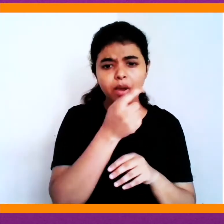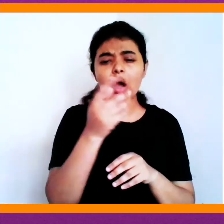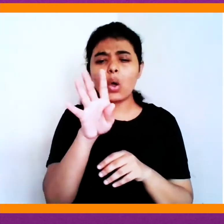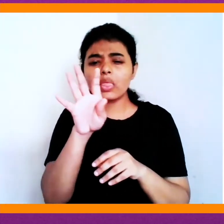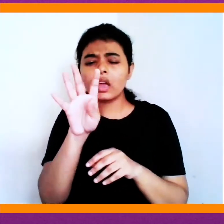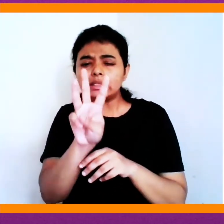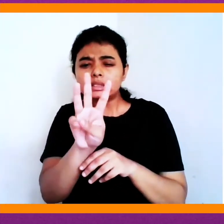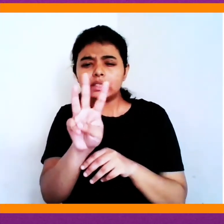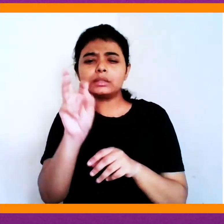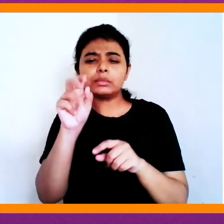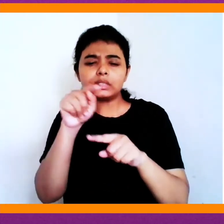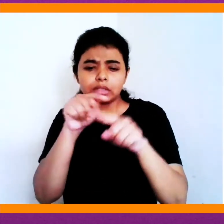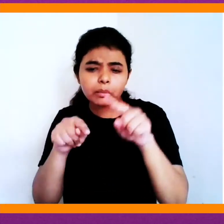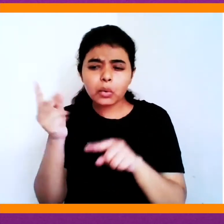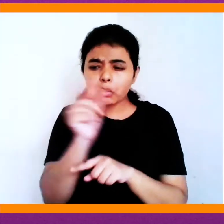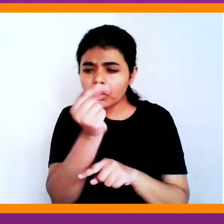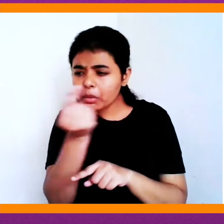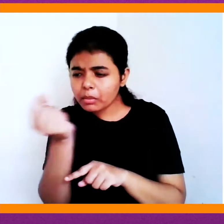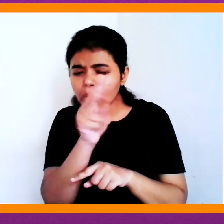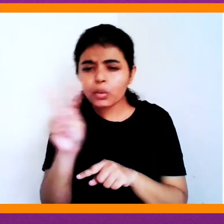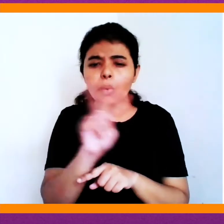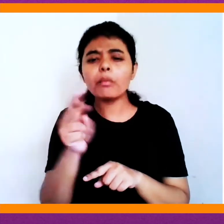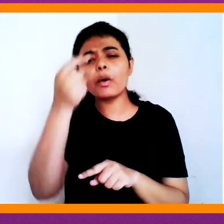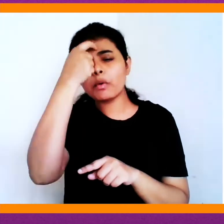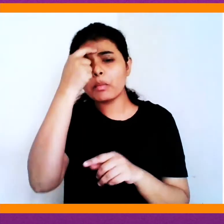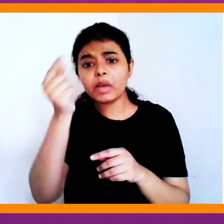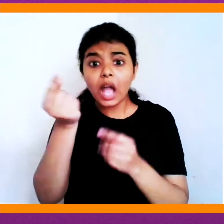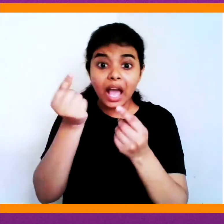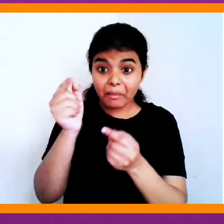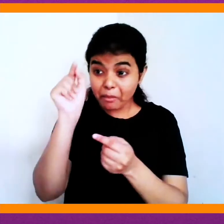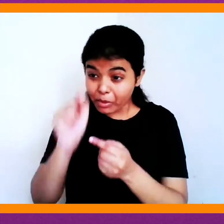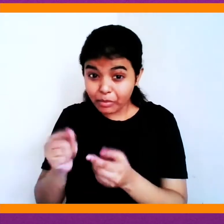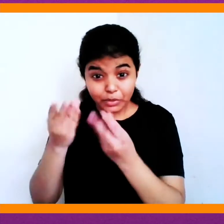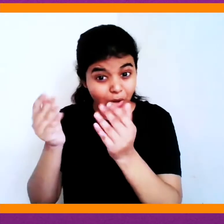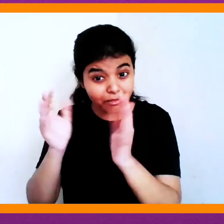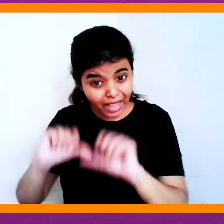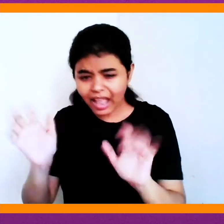and 40 30 of the time there's a little problem with both the man and the woman and most of these